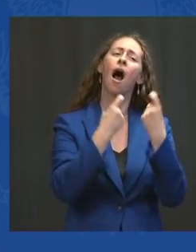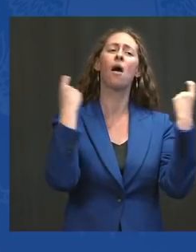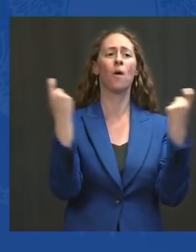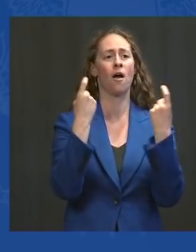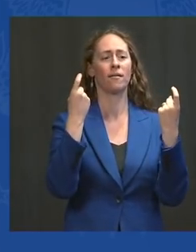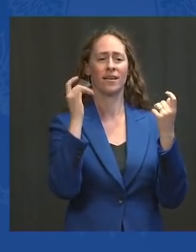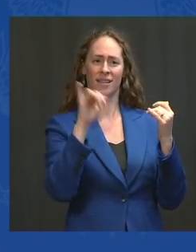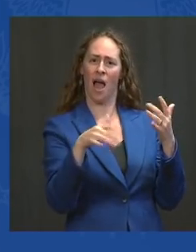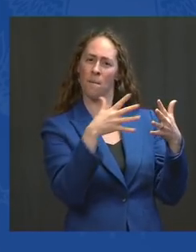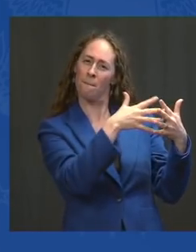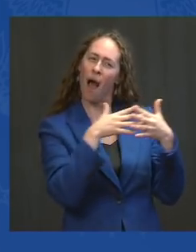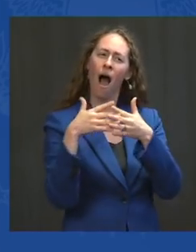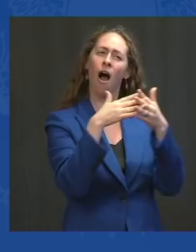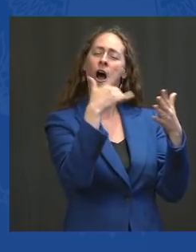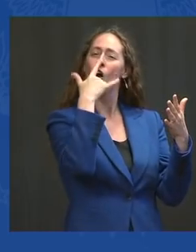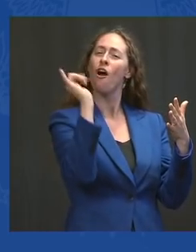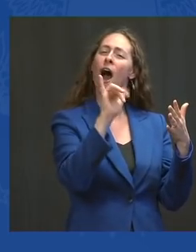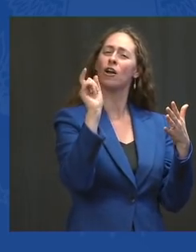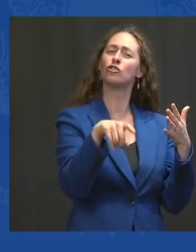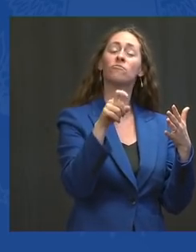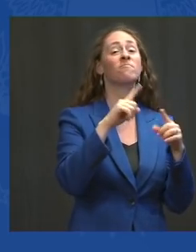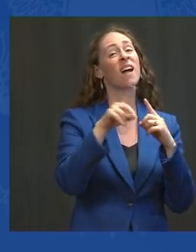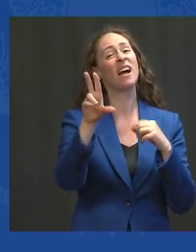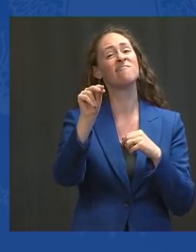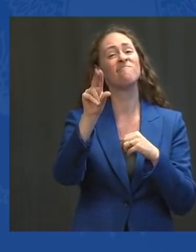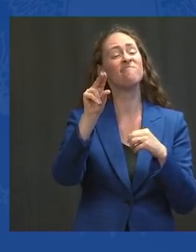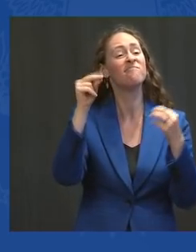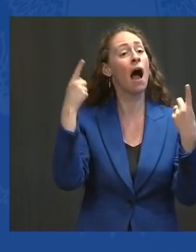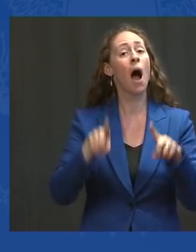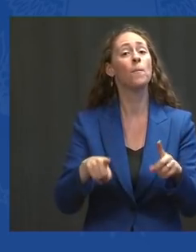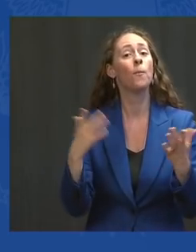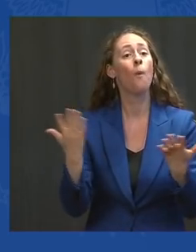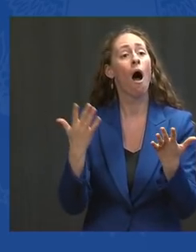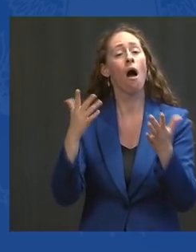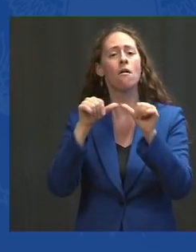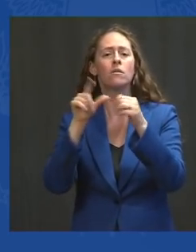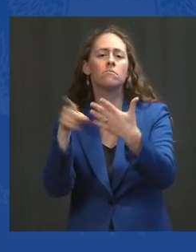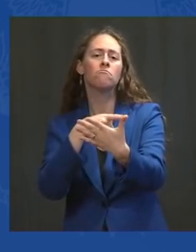But instead, we continue to see an example of human nature at its worst --